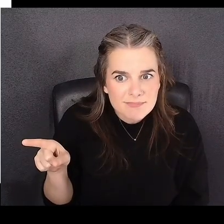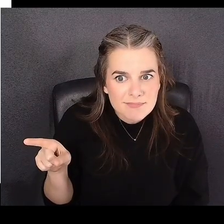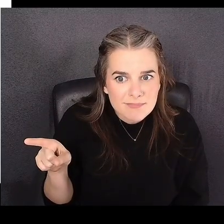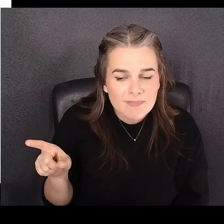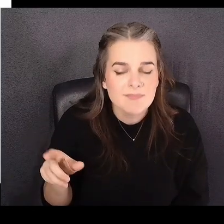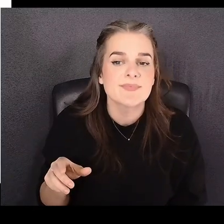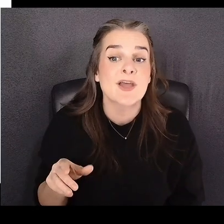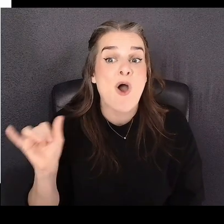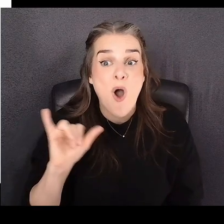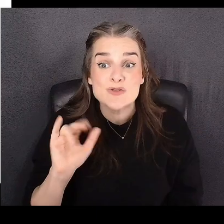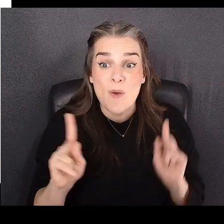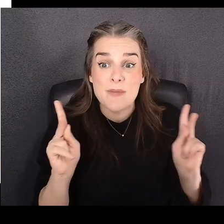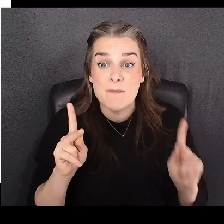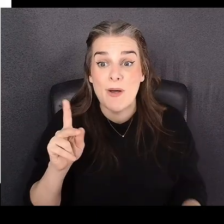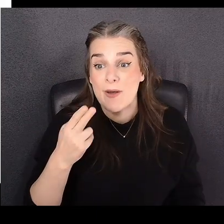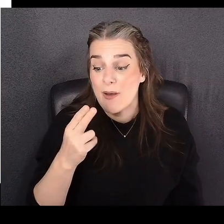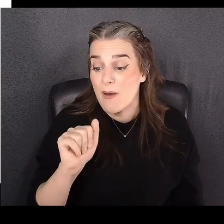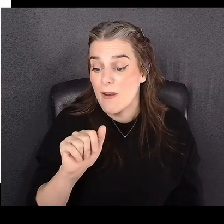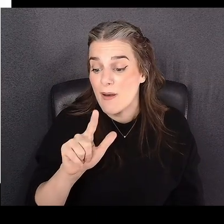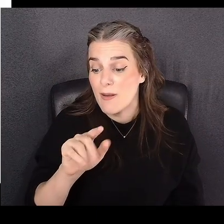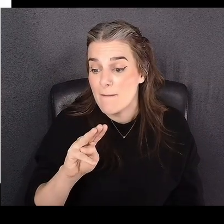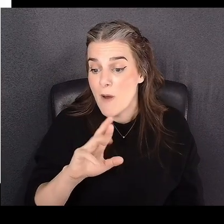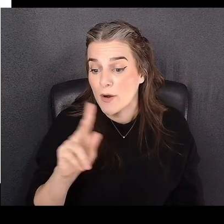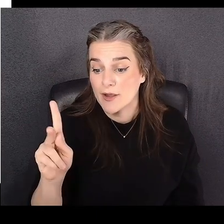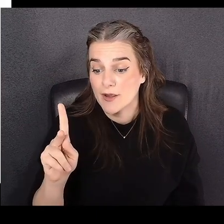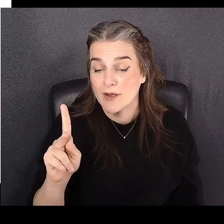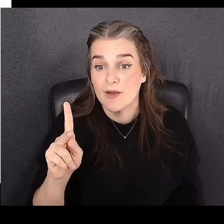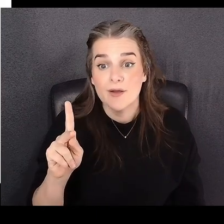Hallmark cards was huge in the computer lab for the past 15